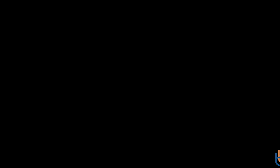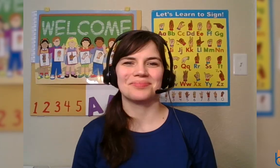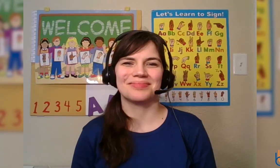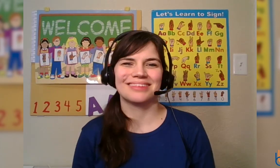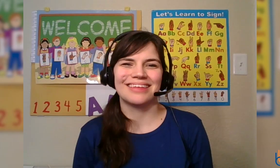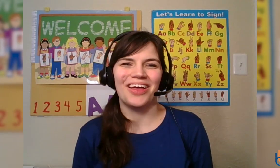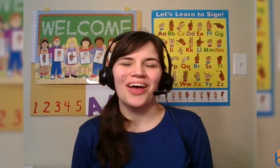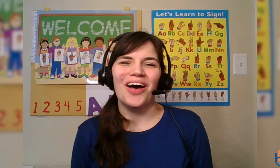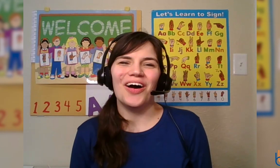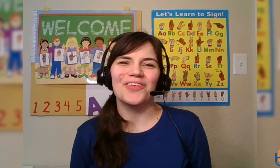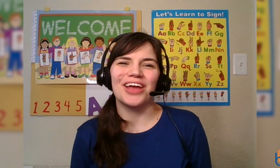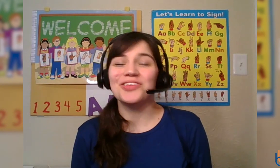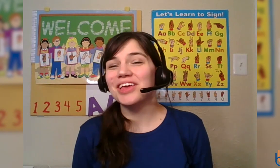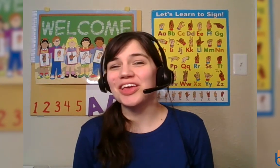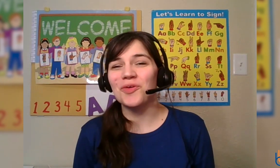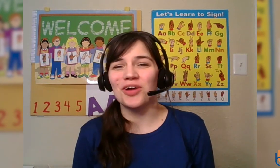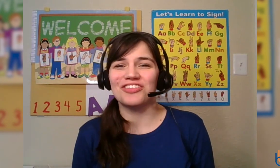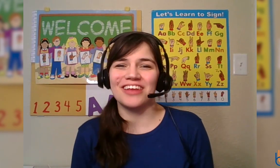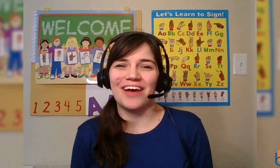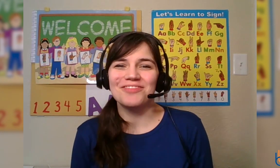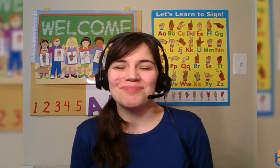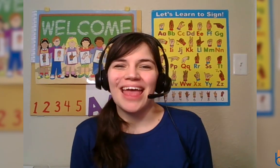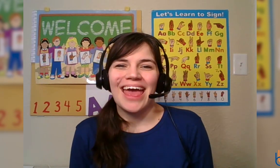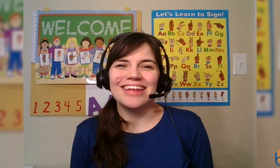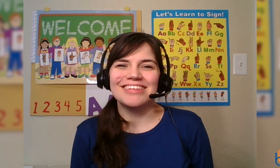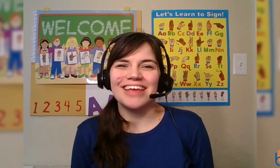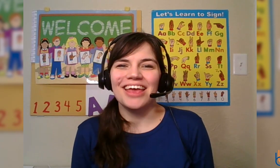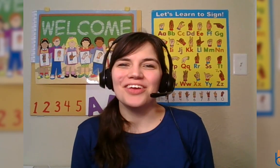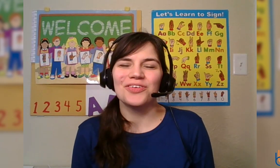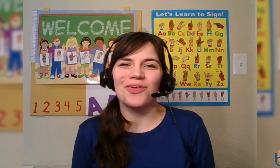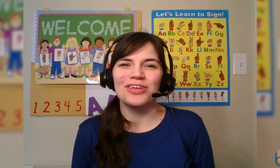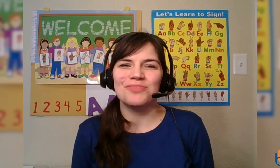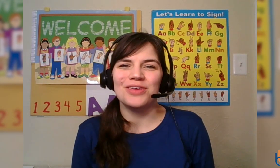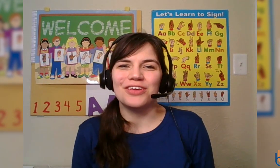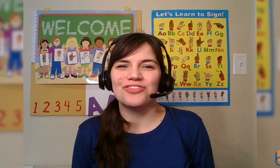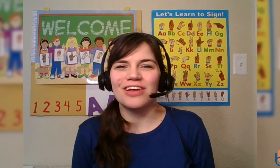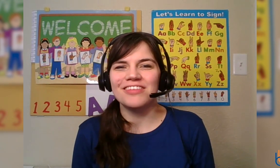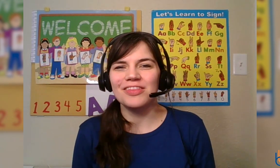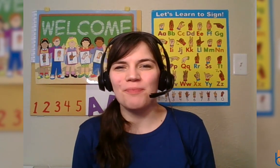All right, you can get your worksheet out and today you're going to be tracing the